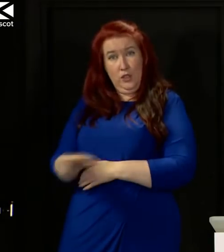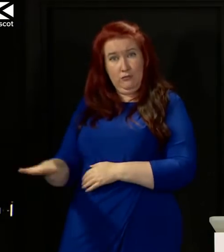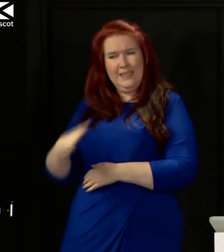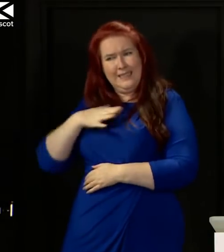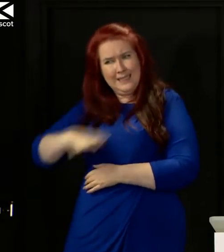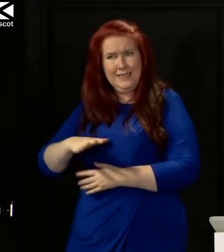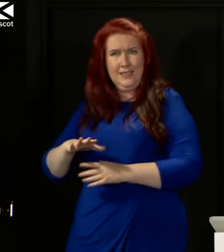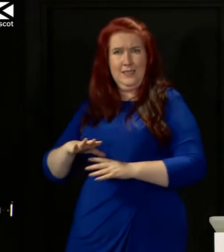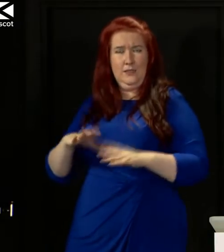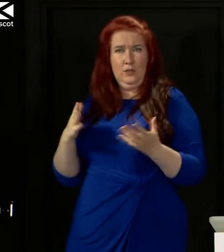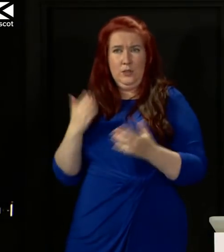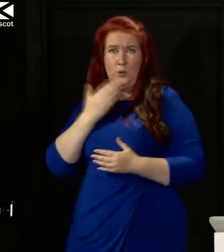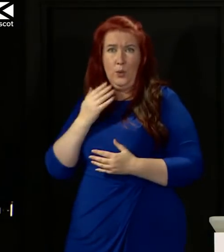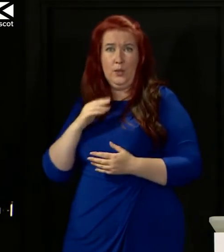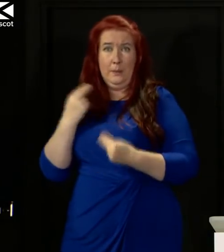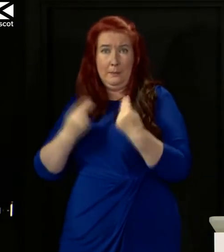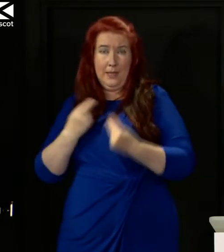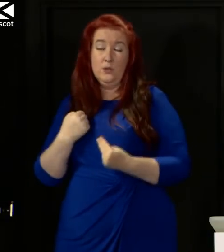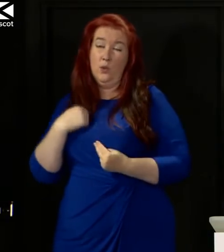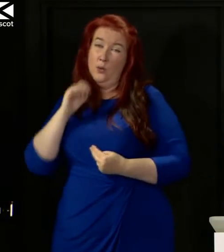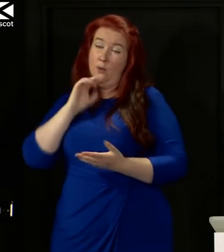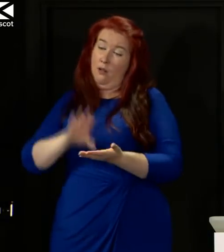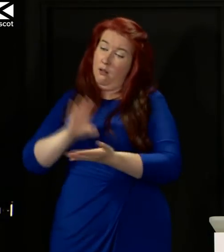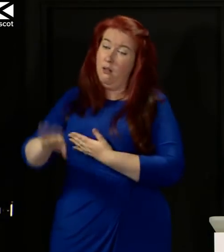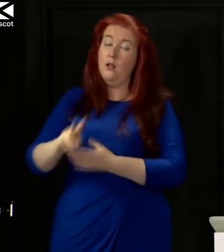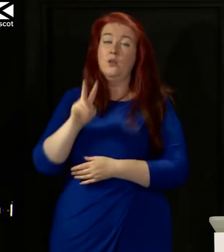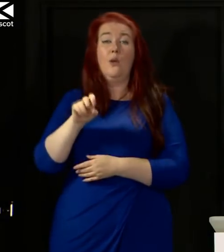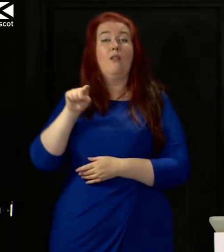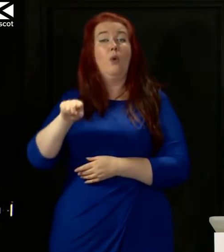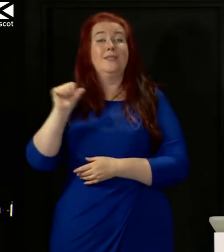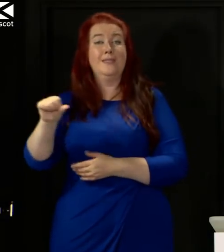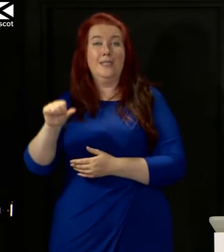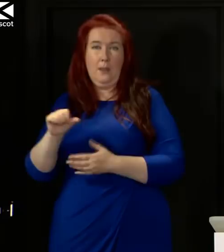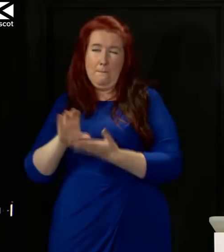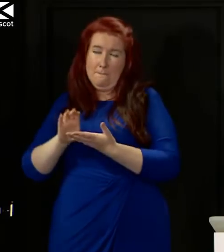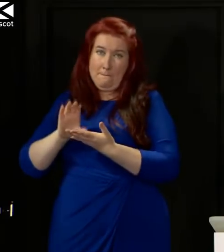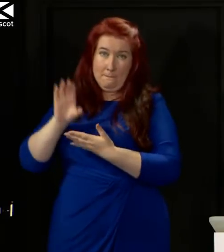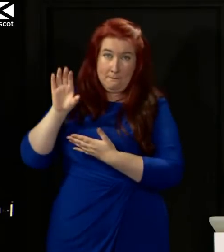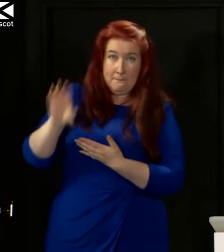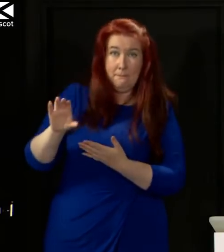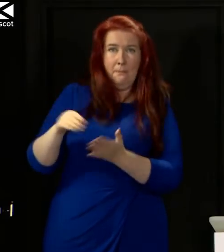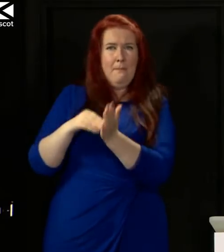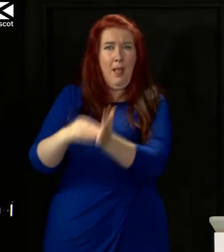So we will provide £12.6 million in funding for local authorities to enable the continuation